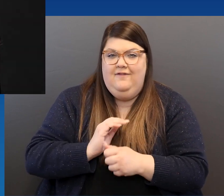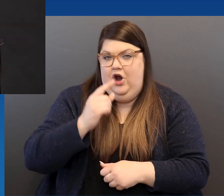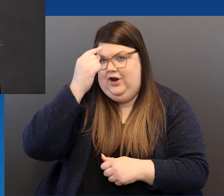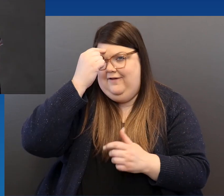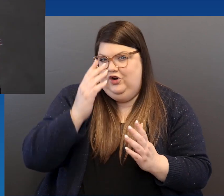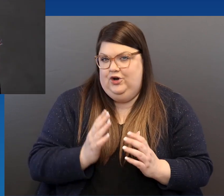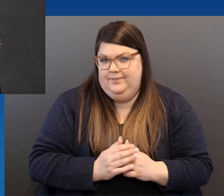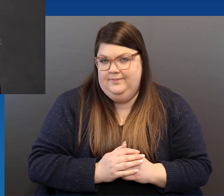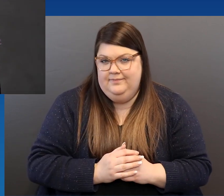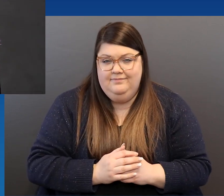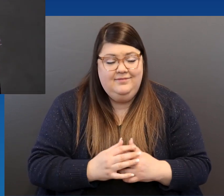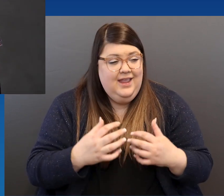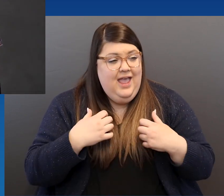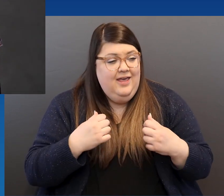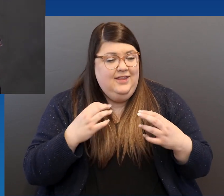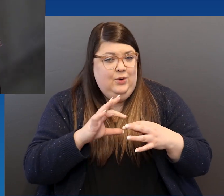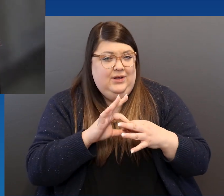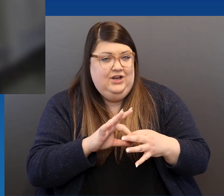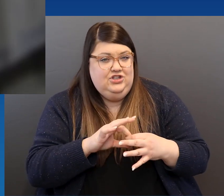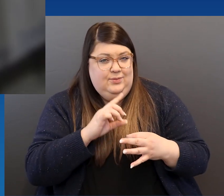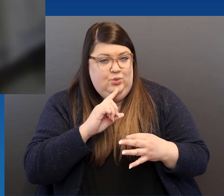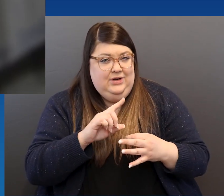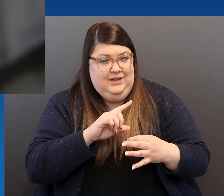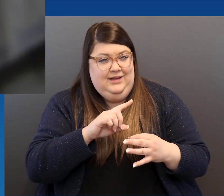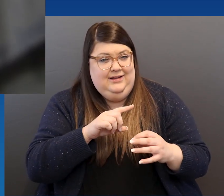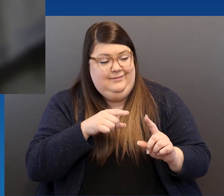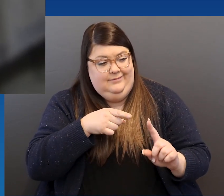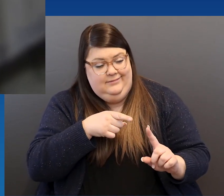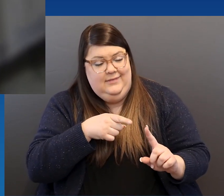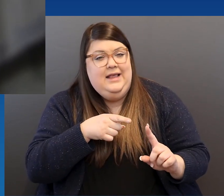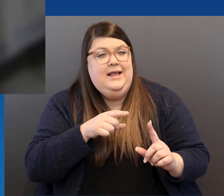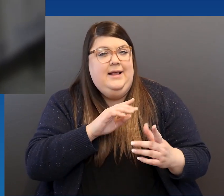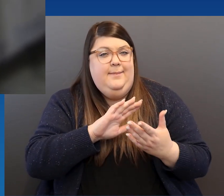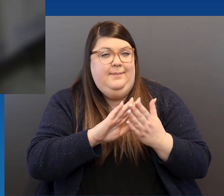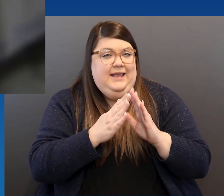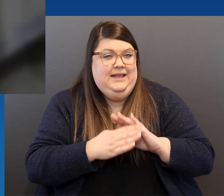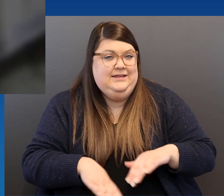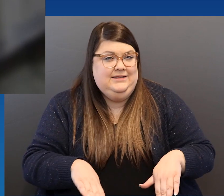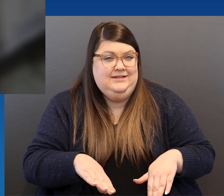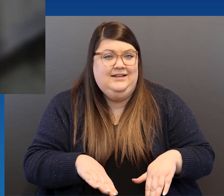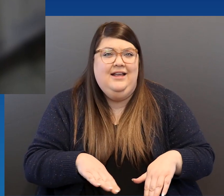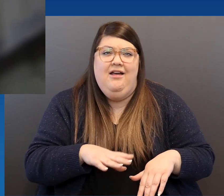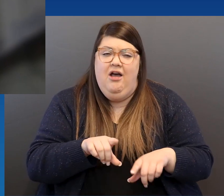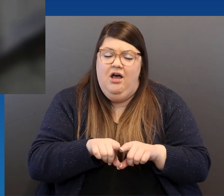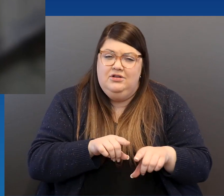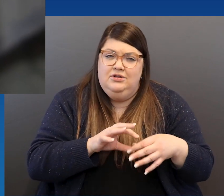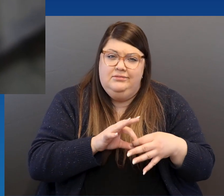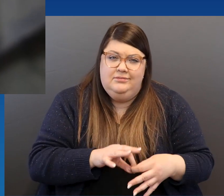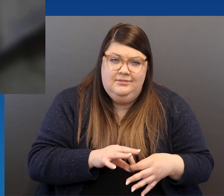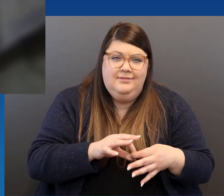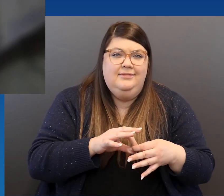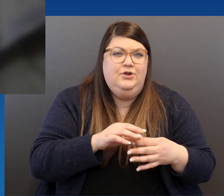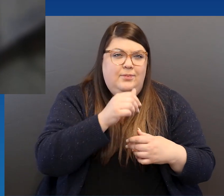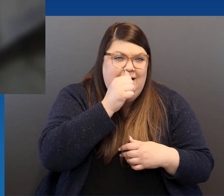A healthy relationship really evolves around peace. And, it's all about patience, empathy, acceptance, caring, and equality.